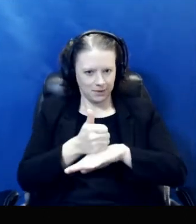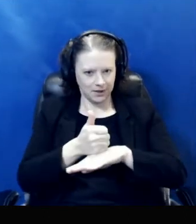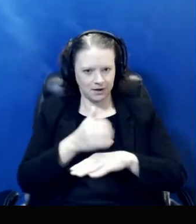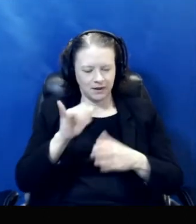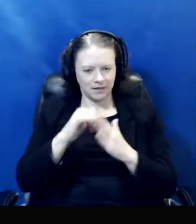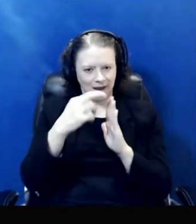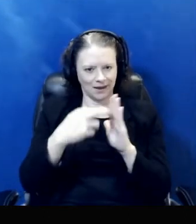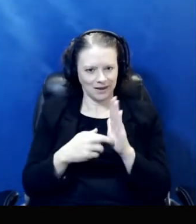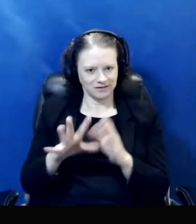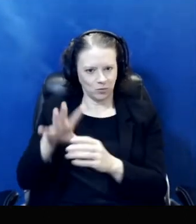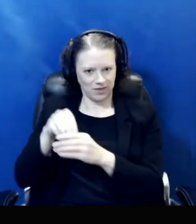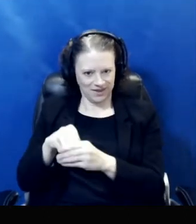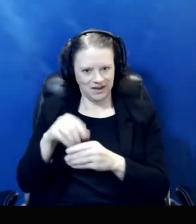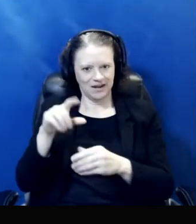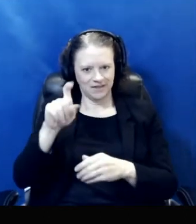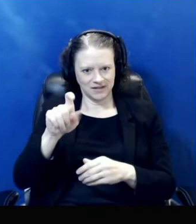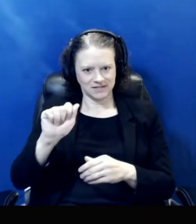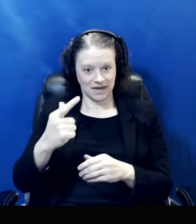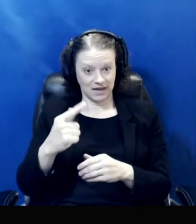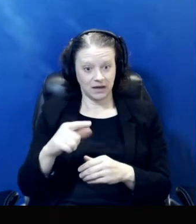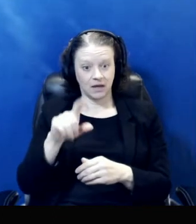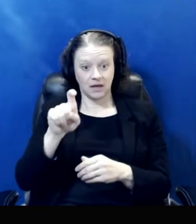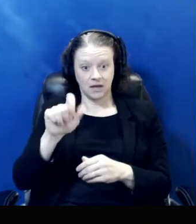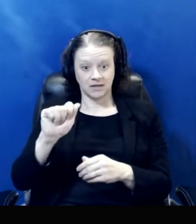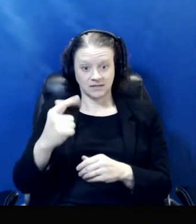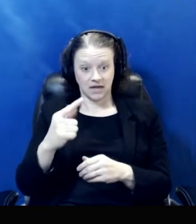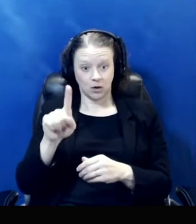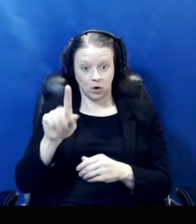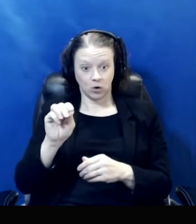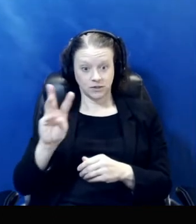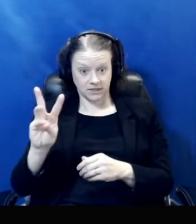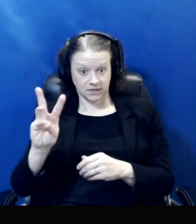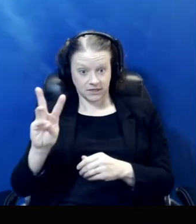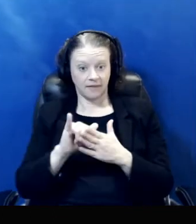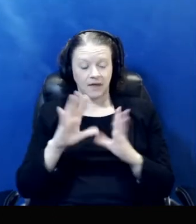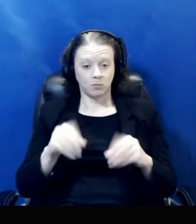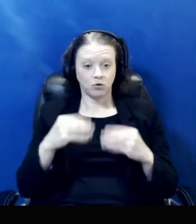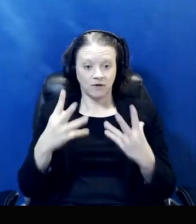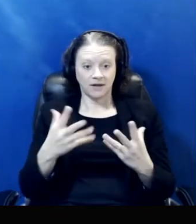For example, XAG 106 provides best practice guidelines for screen narration,